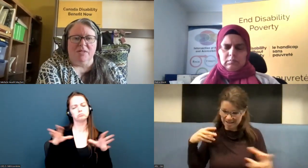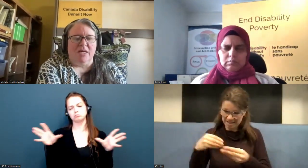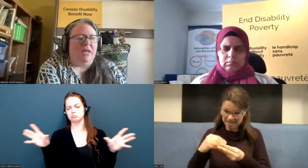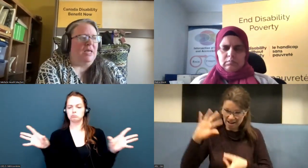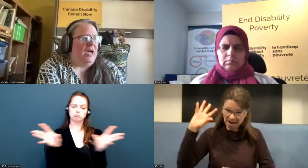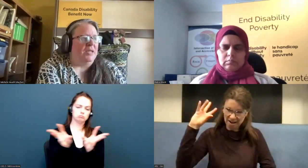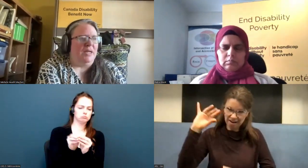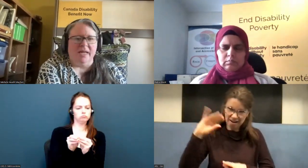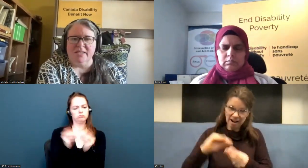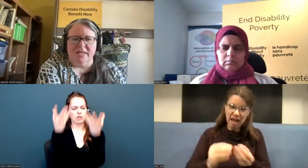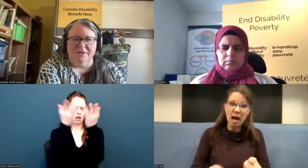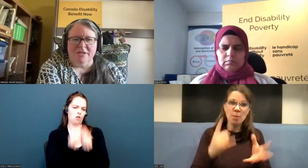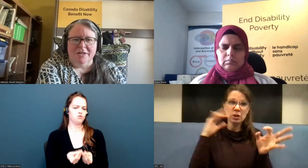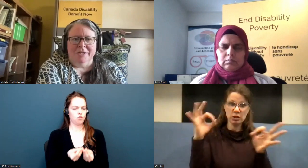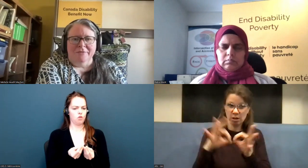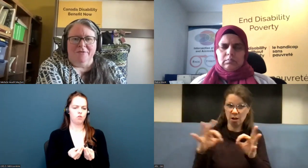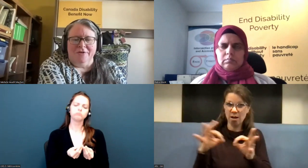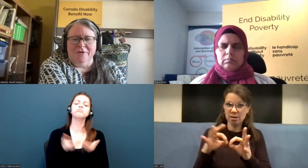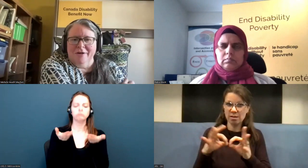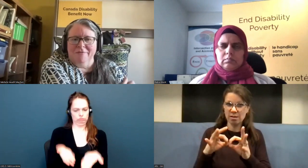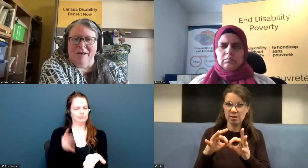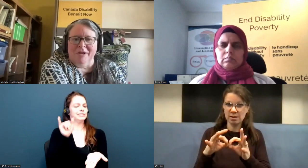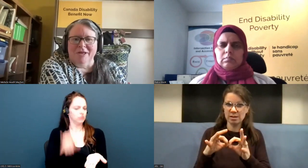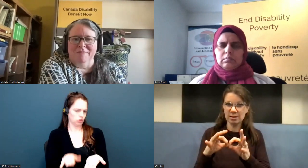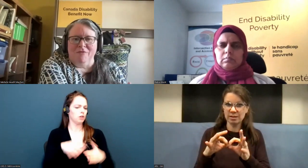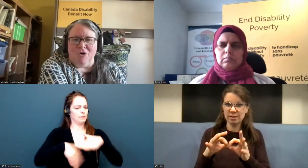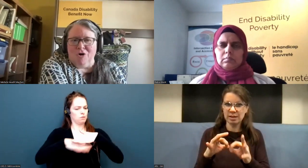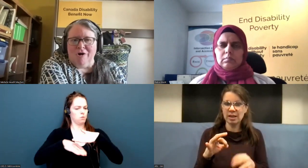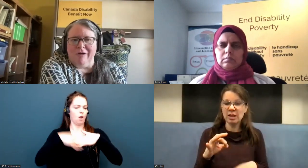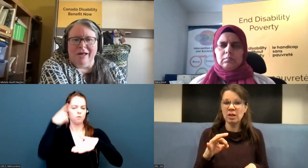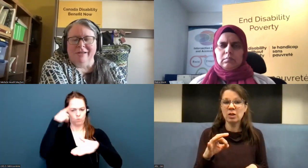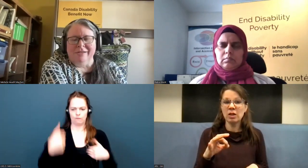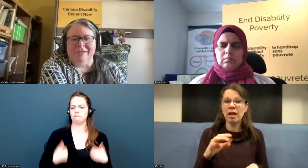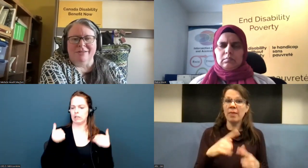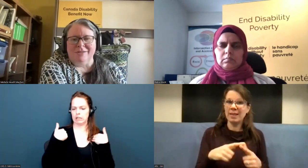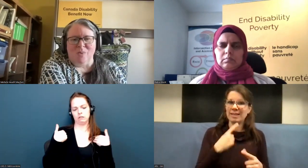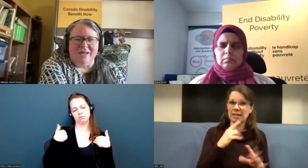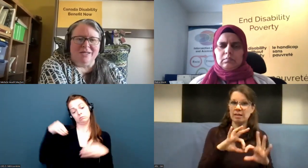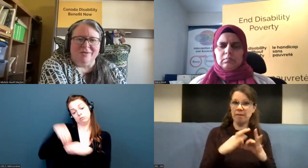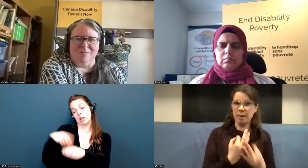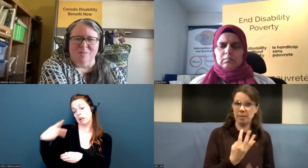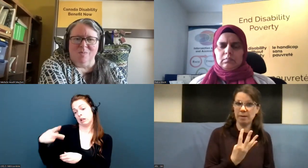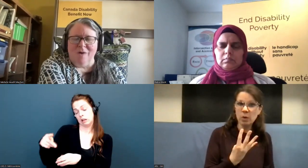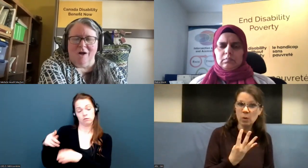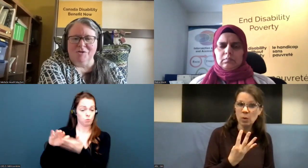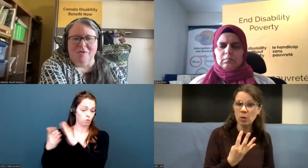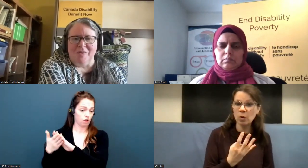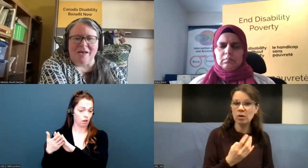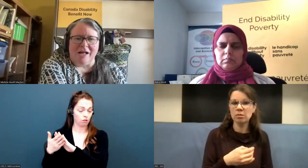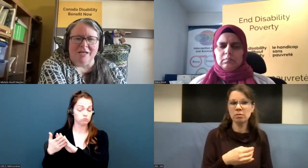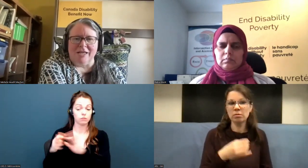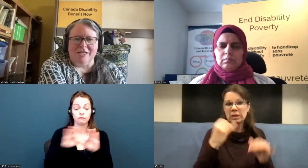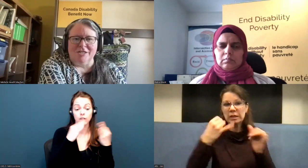AND IT CALCULATES IT FOR A FAMILY OF FOUR AND THERE ARE WAYS OF ALTERING THAT CALCULATION